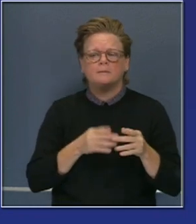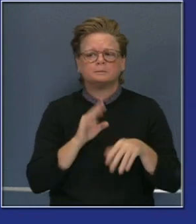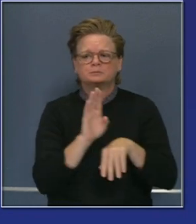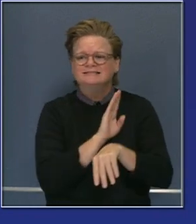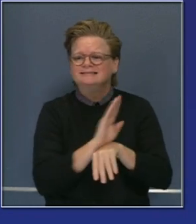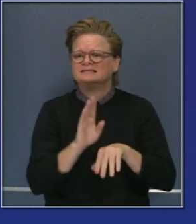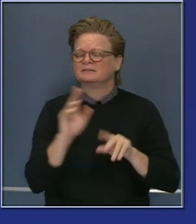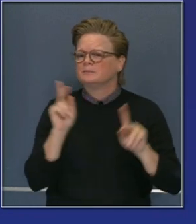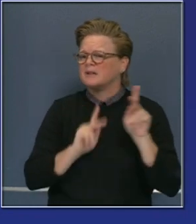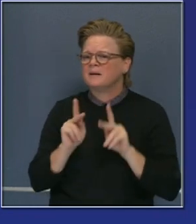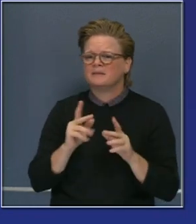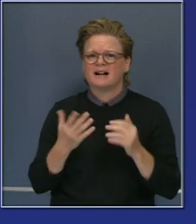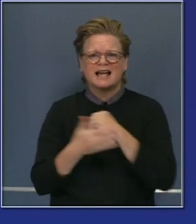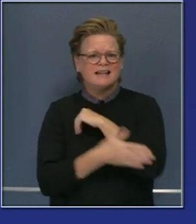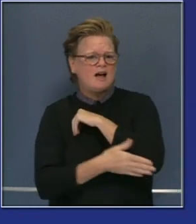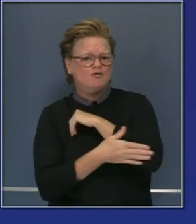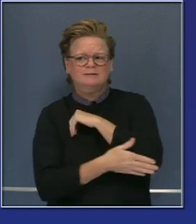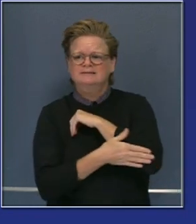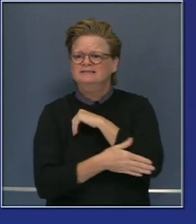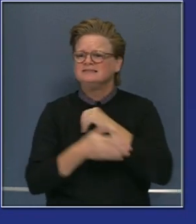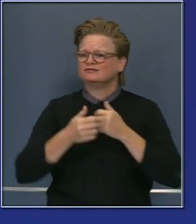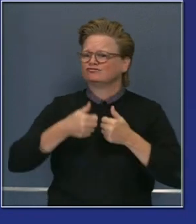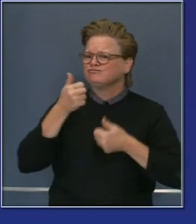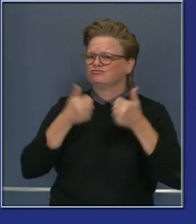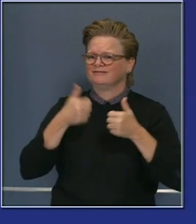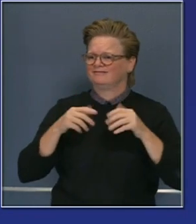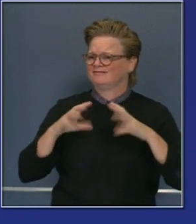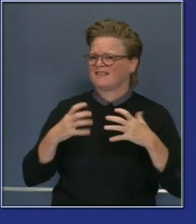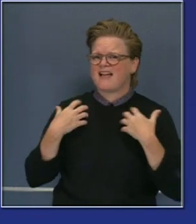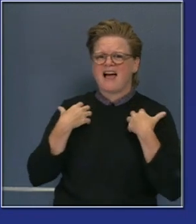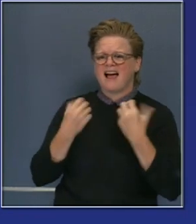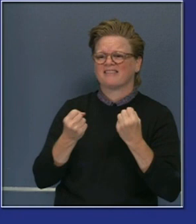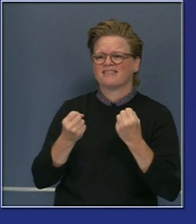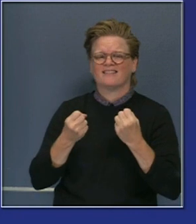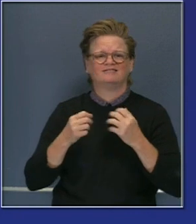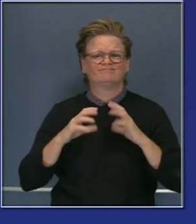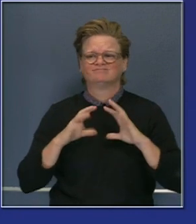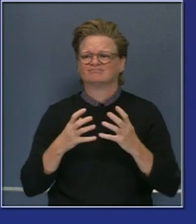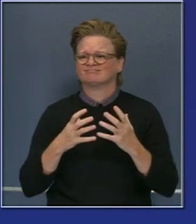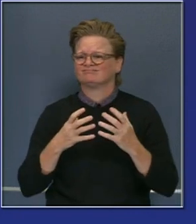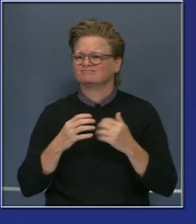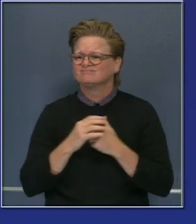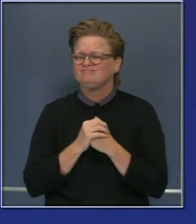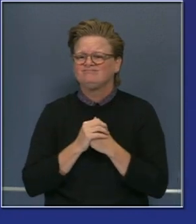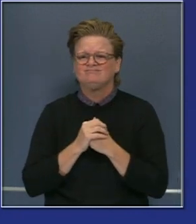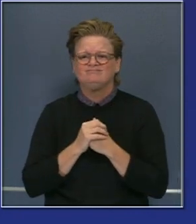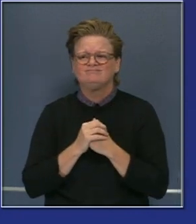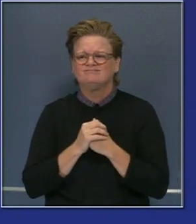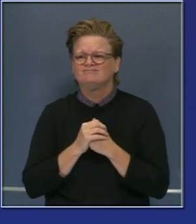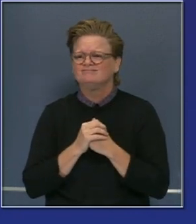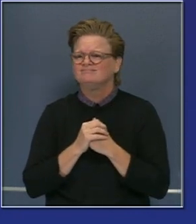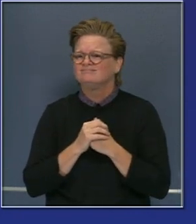MONITORED BY INDIVIDUALS AND NOT JUST BY BUSINESS REPRESENTATIVES BUT ALSO BY